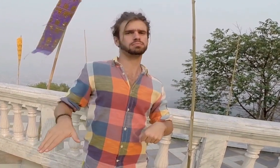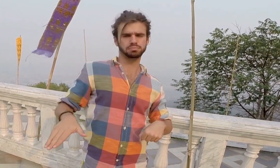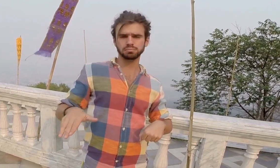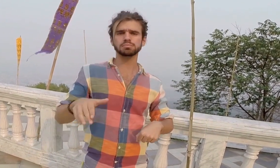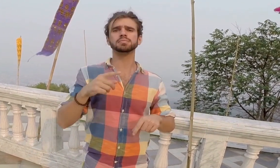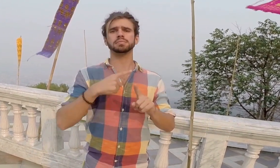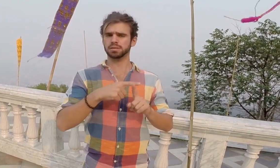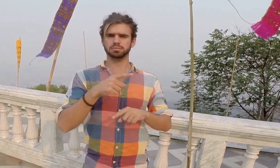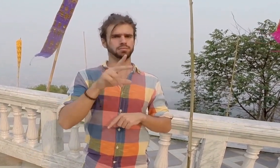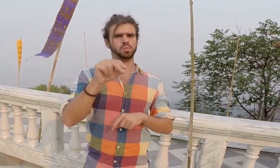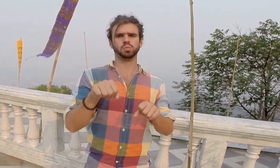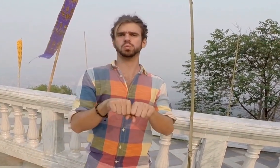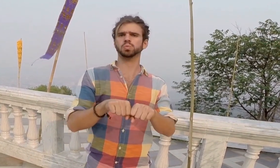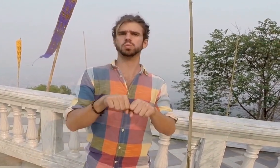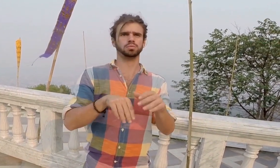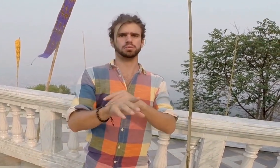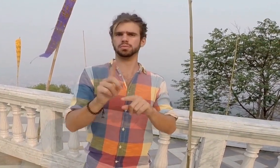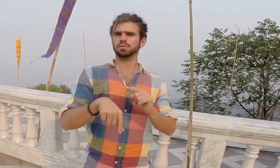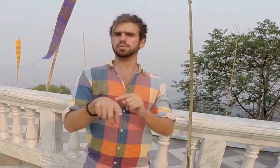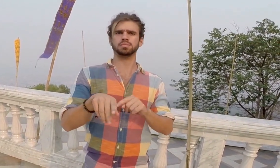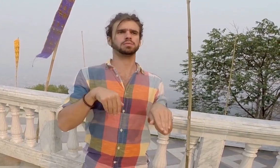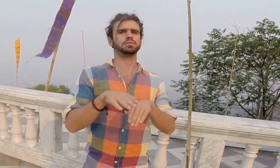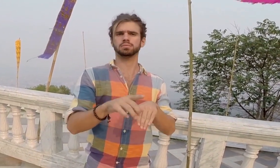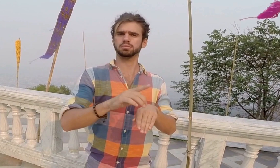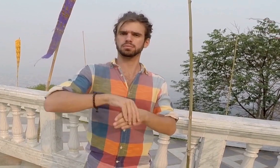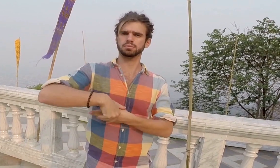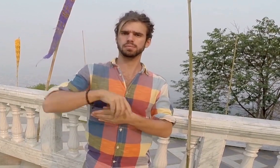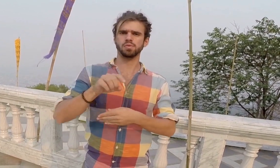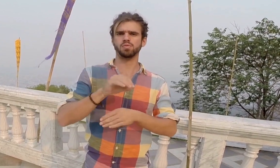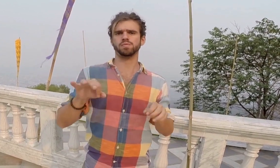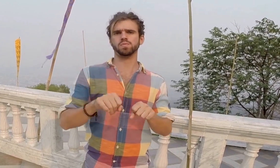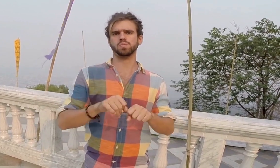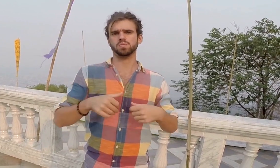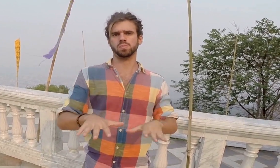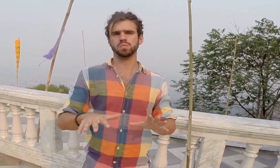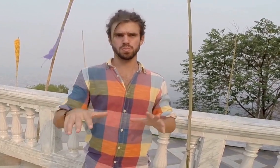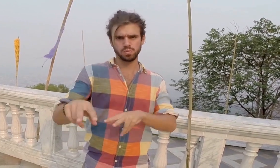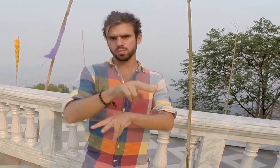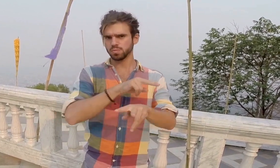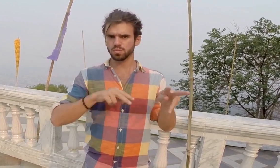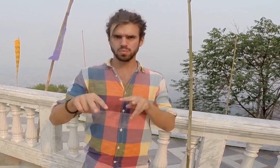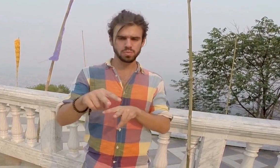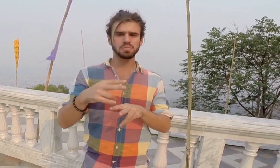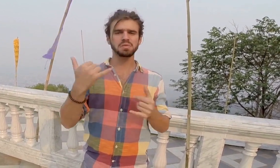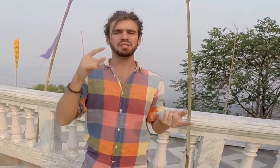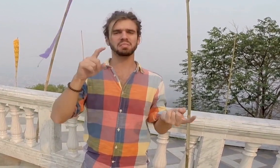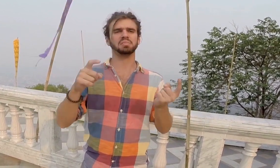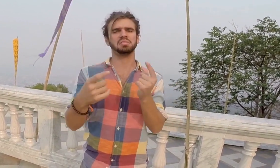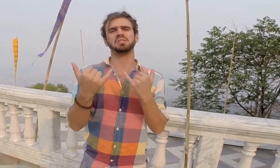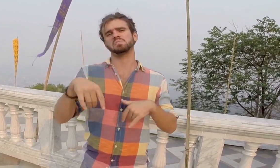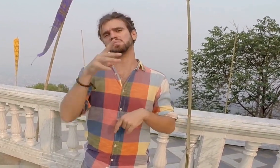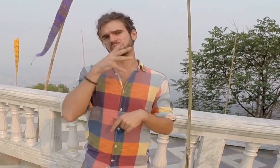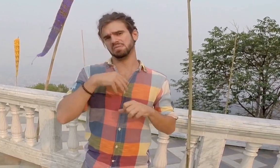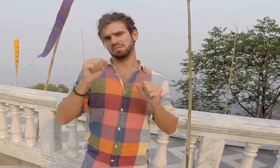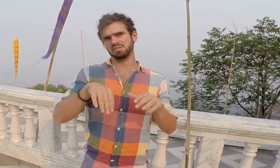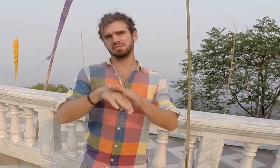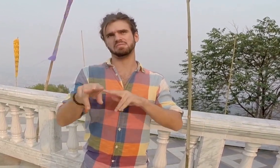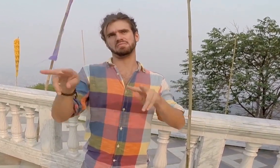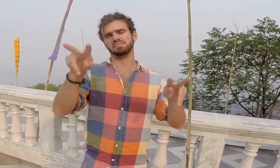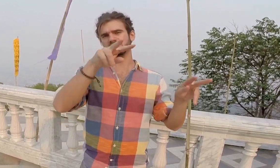You also couldn't wear shoes in here, you had to take them off. Of course, times have changed - women can now visit this temple.